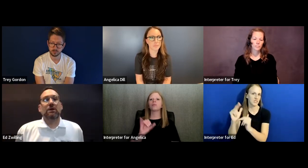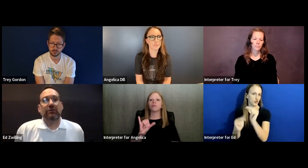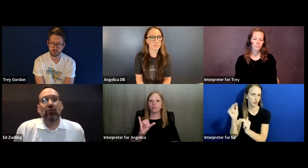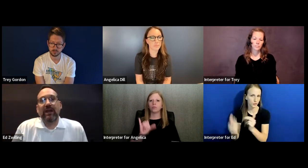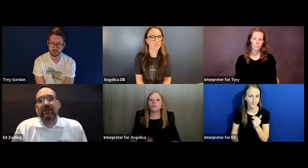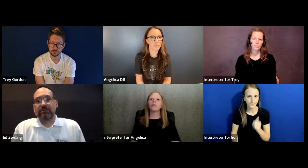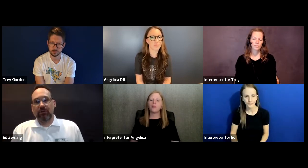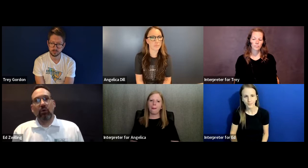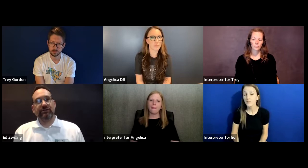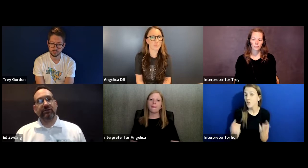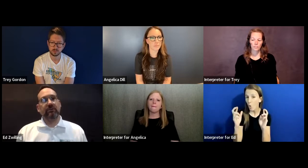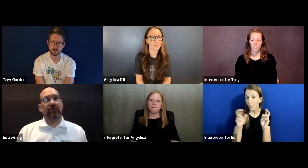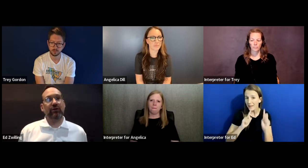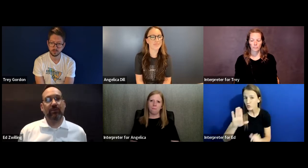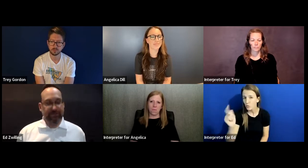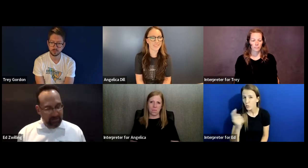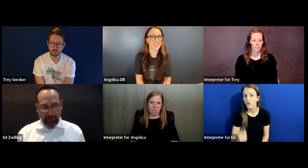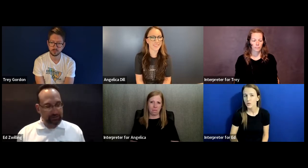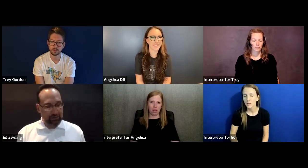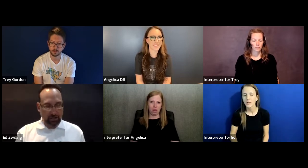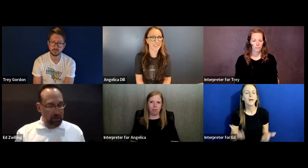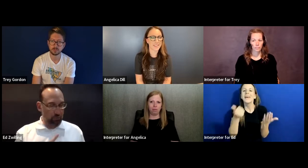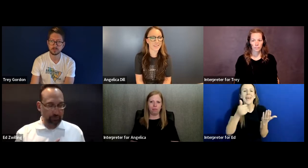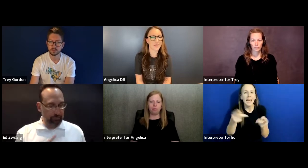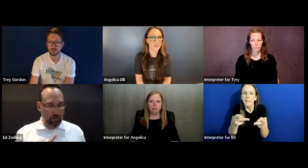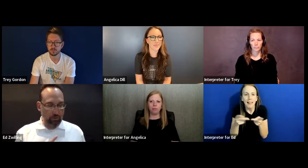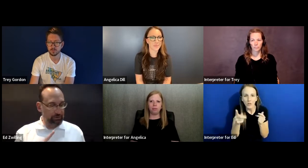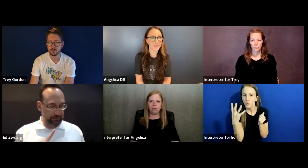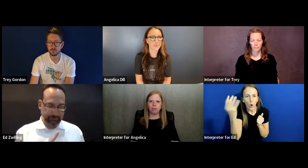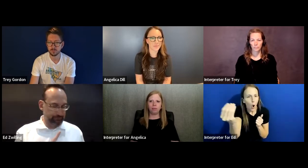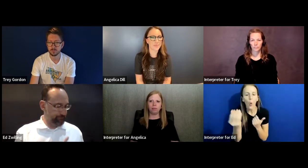so i hope that answers the question but pretty much any place you can go whether you're going to